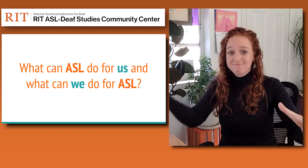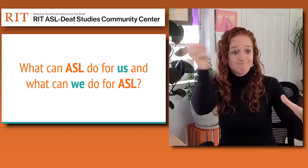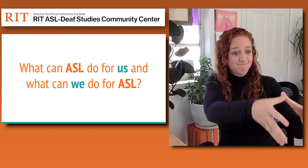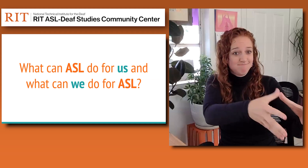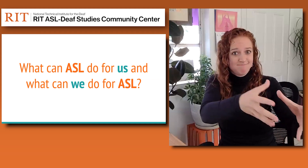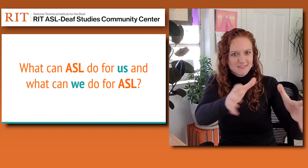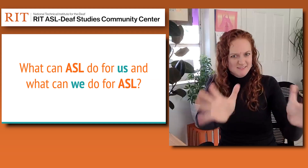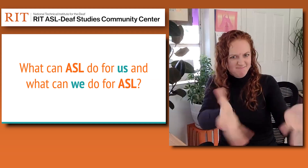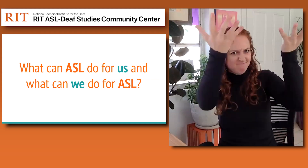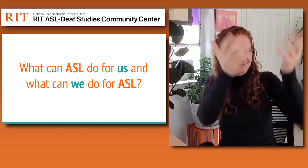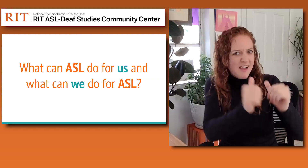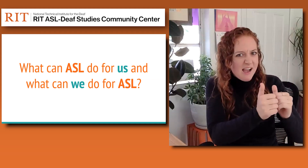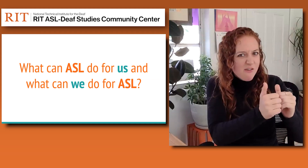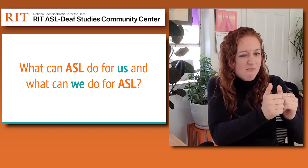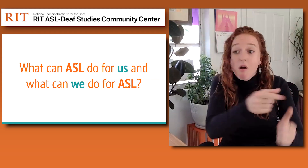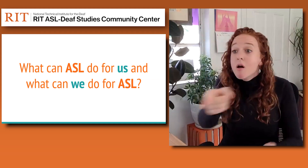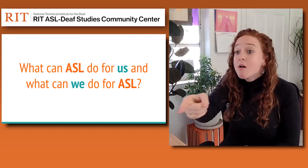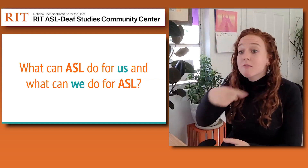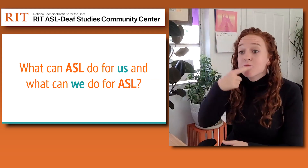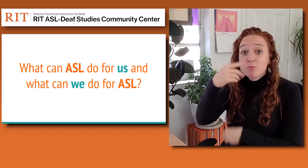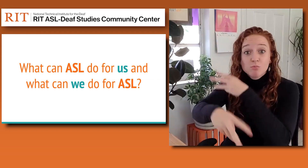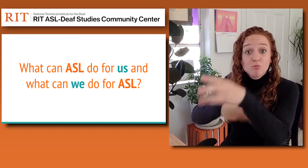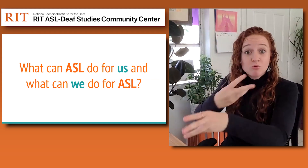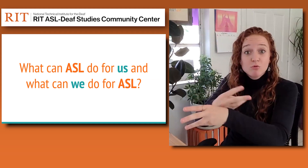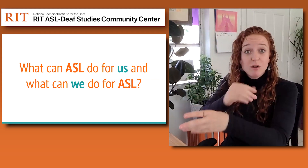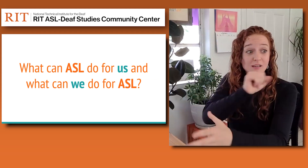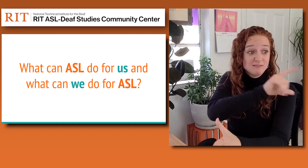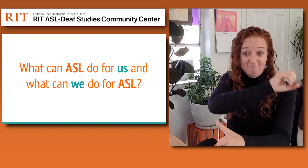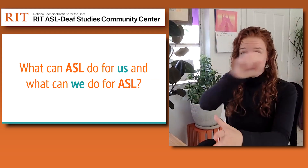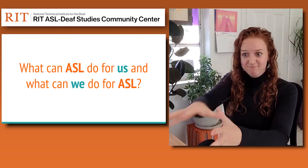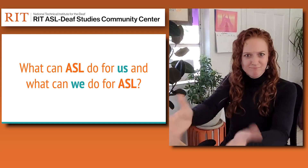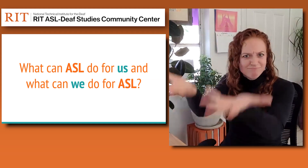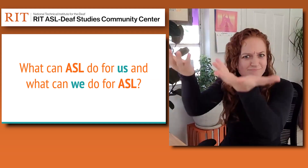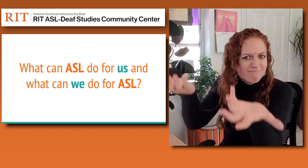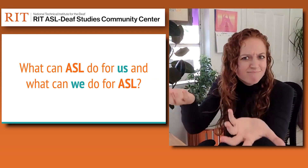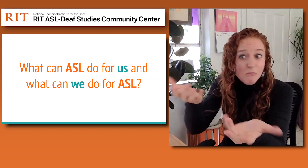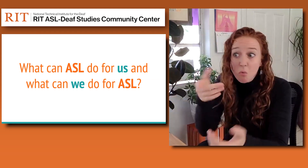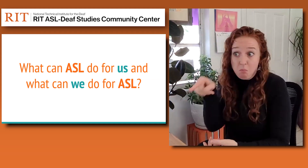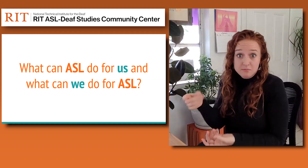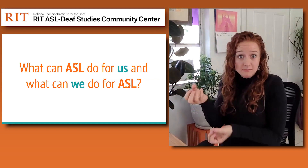How could we uplift the deaf community with it? How could we uplift the hearing community?